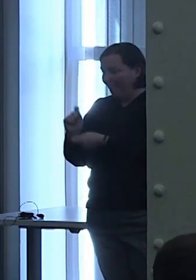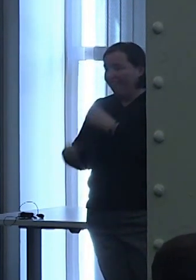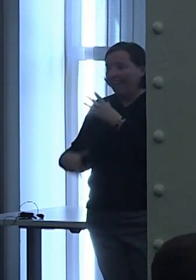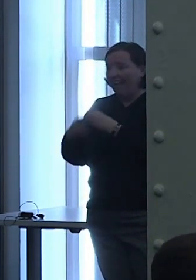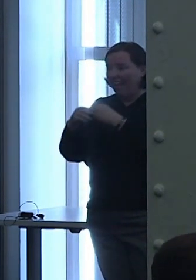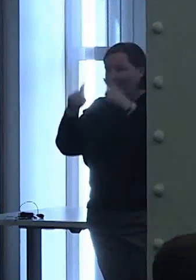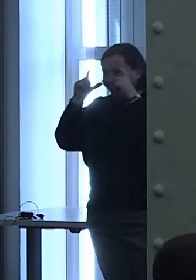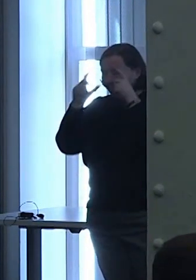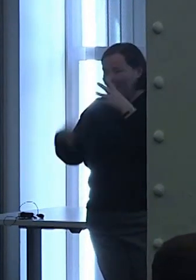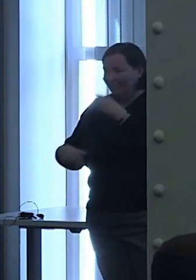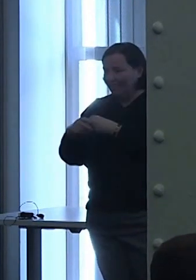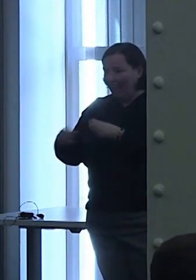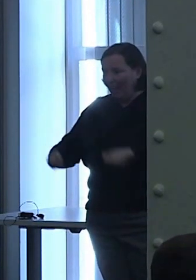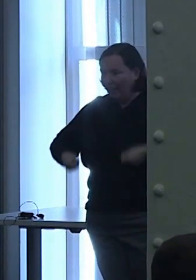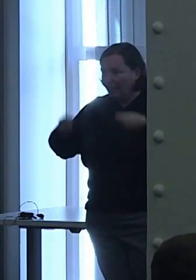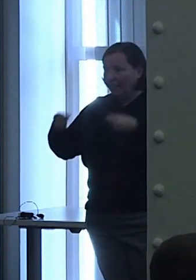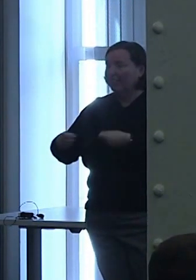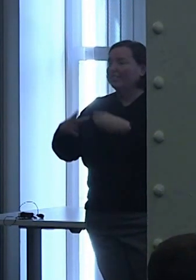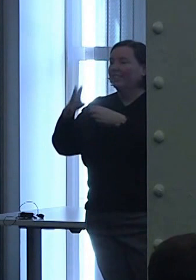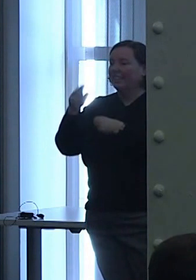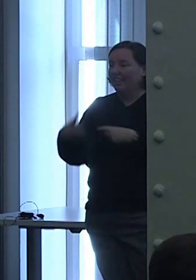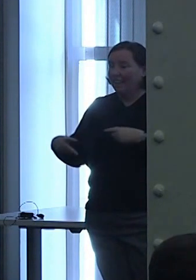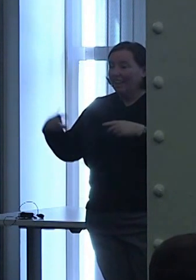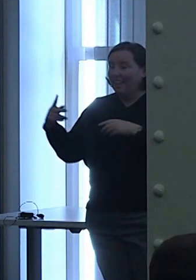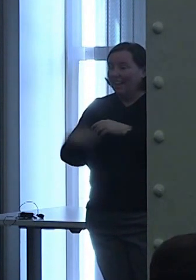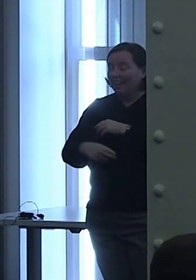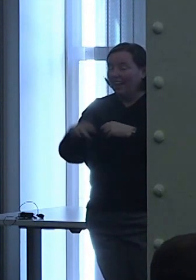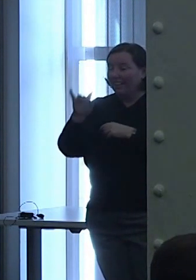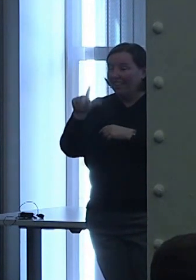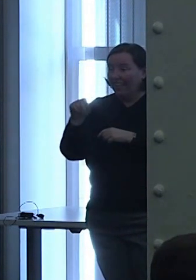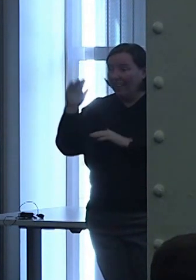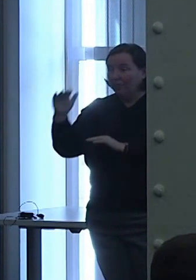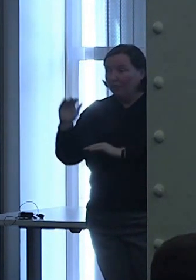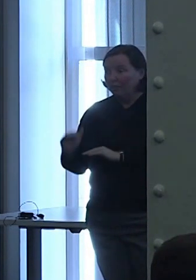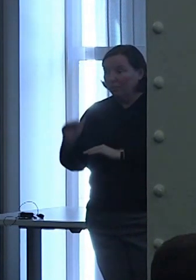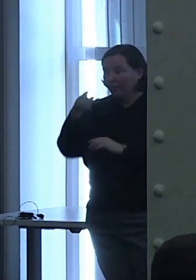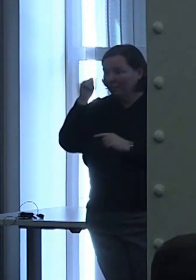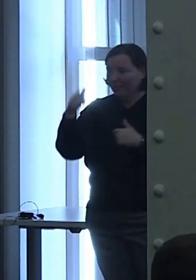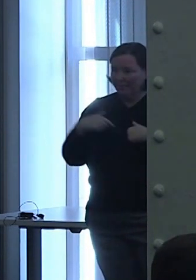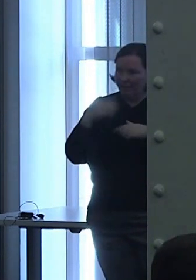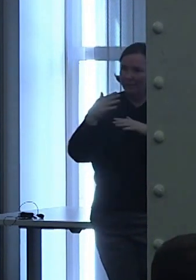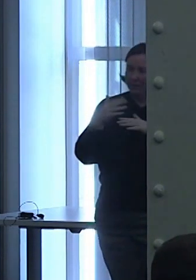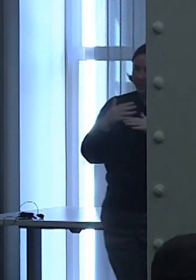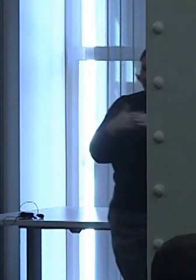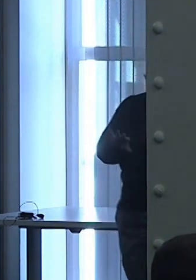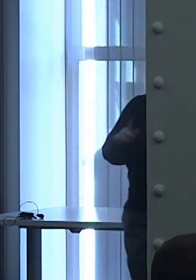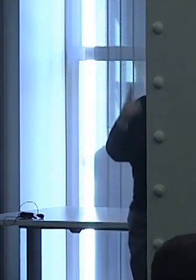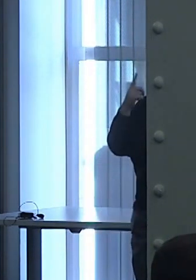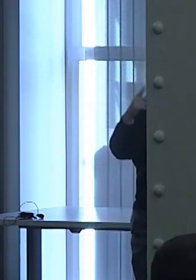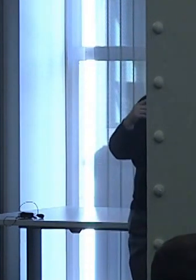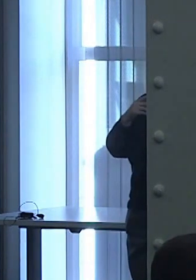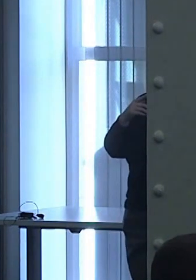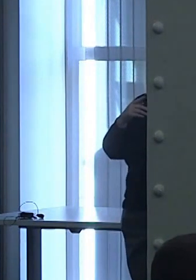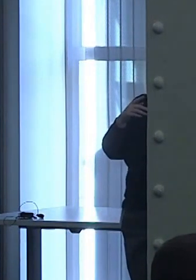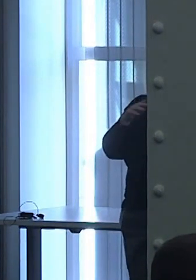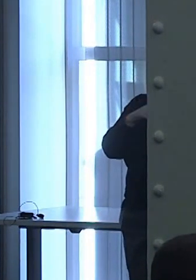added crutches, and cut the leg to make it shorter because I was born with a short leg and had surgery